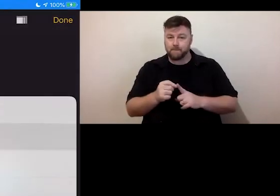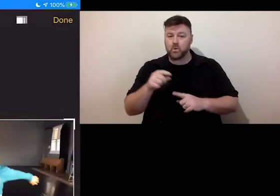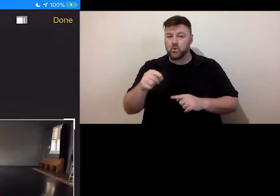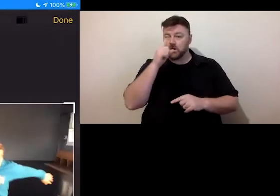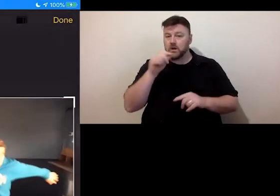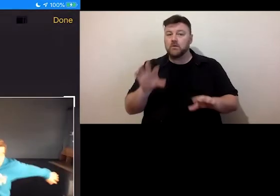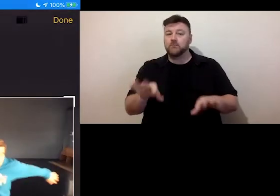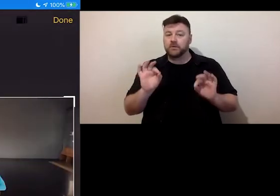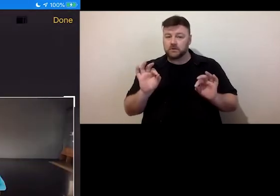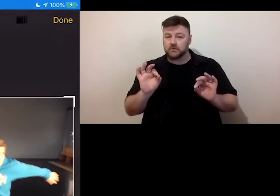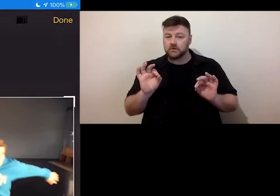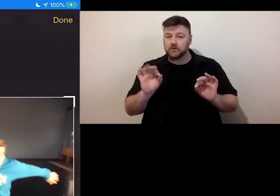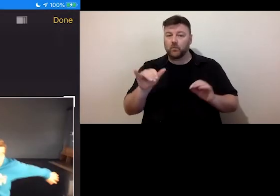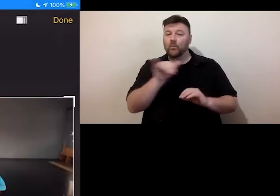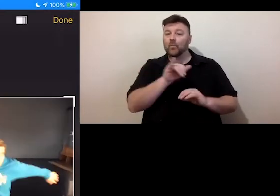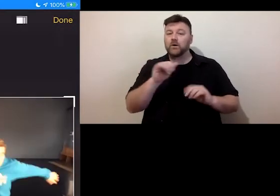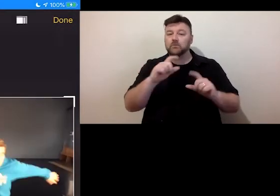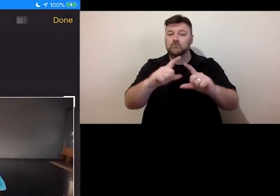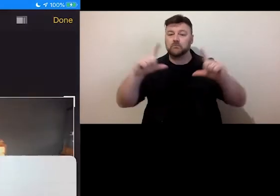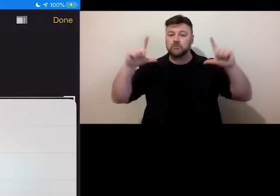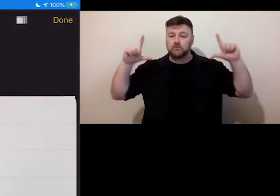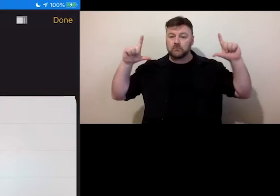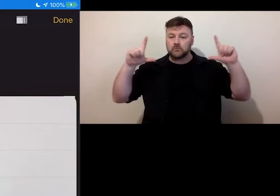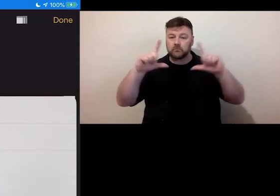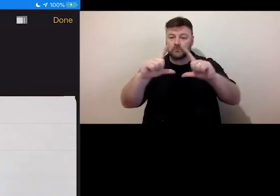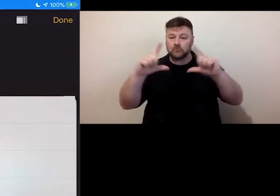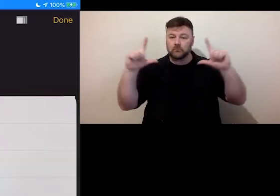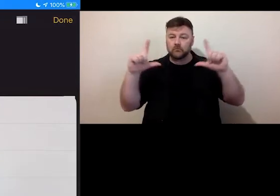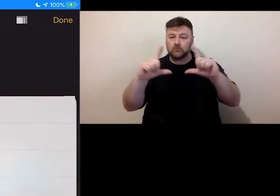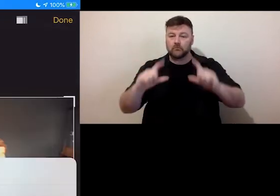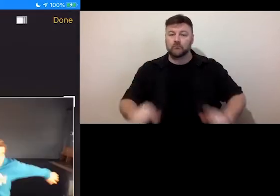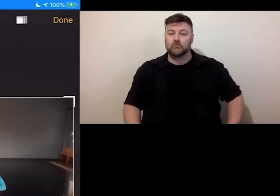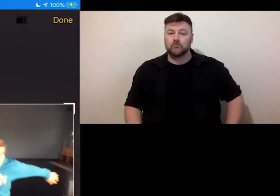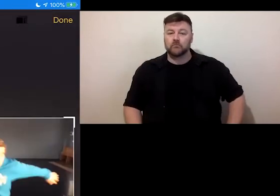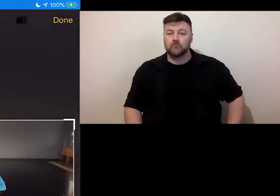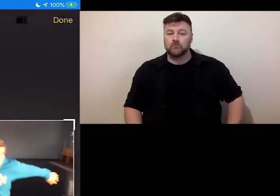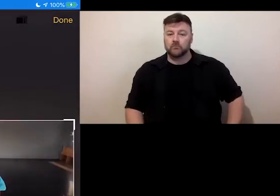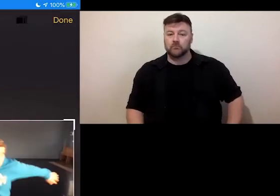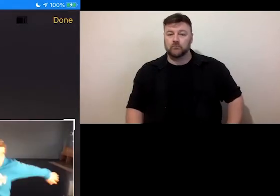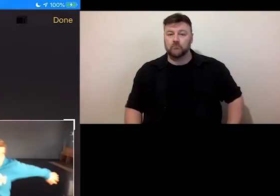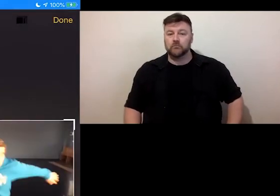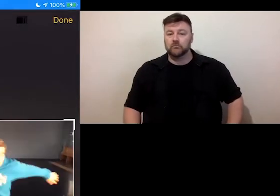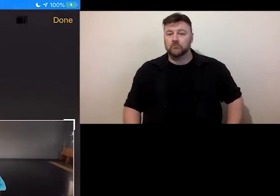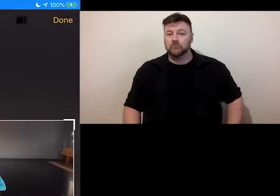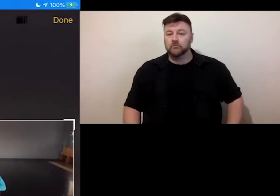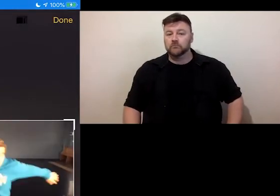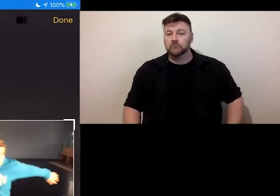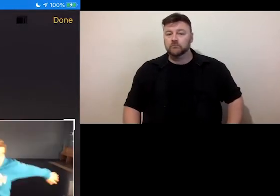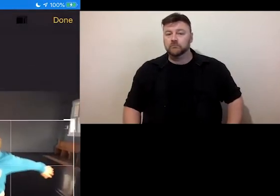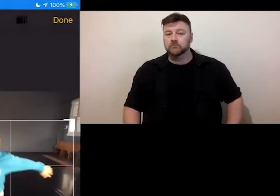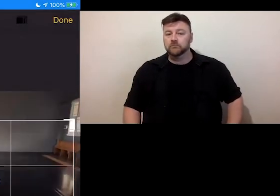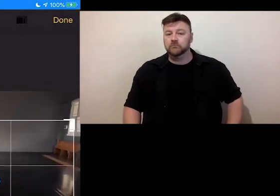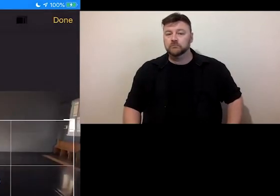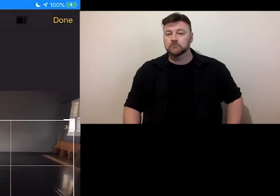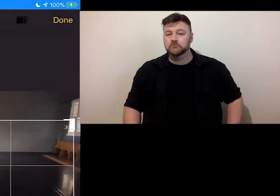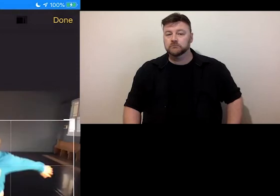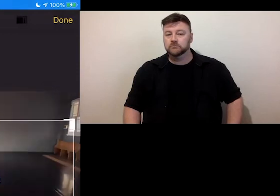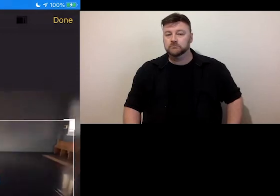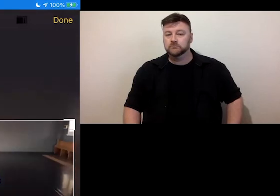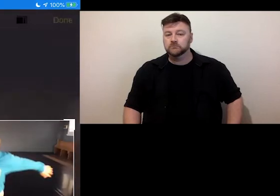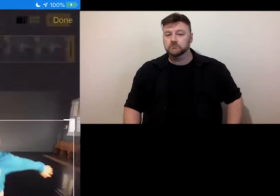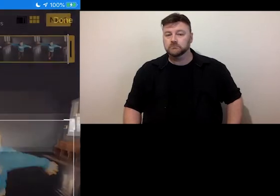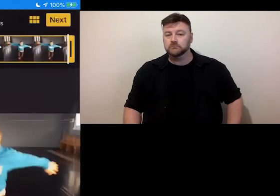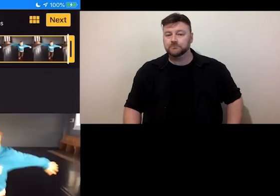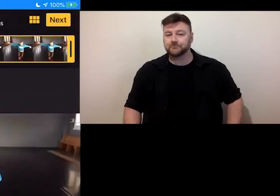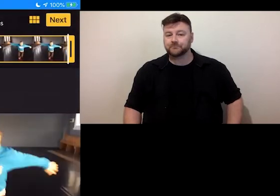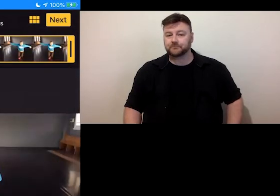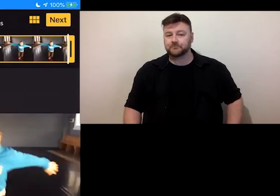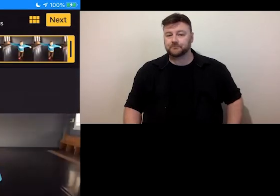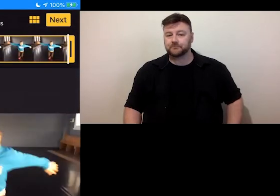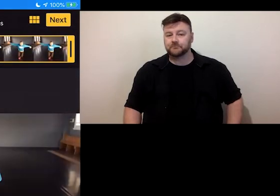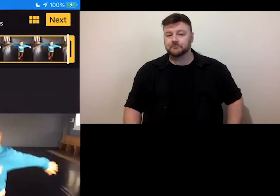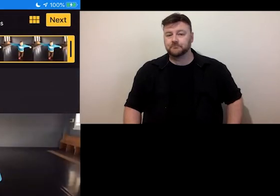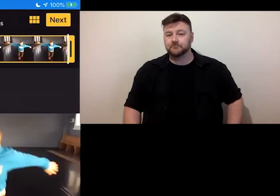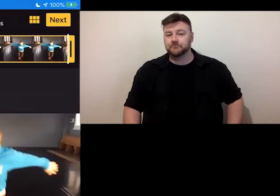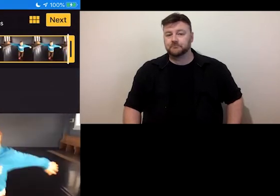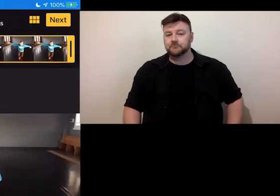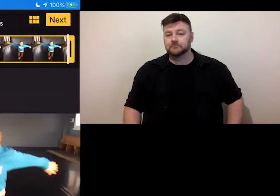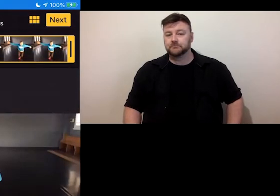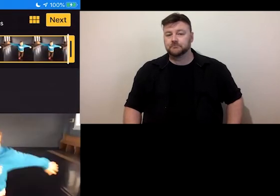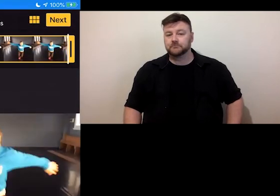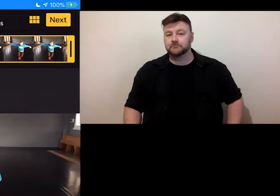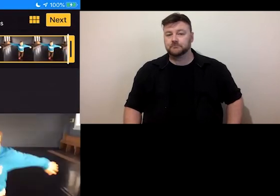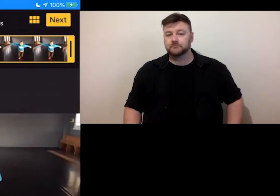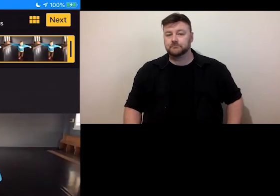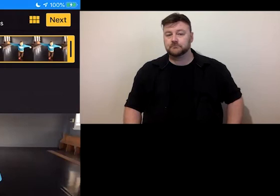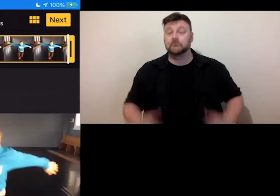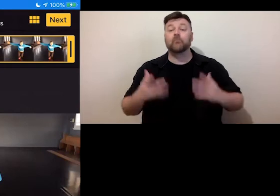square or some other predefined size, like 4:3, or I could decide to